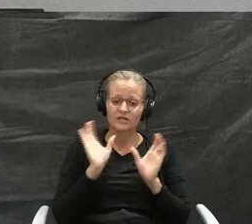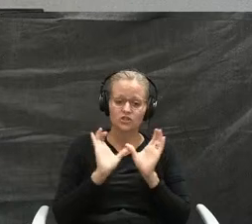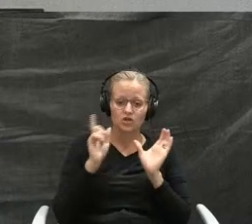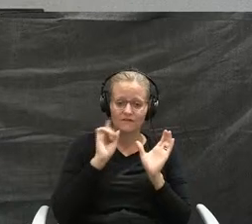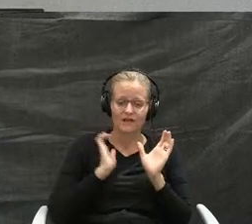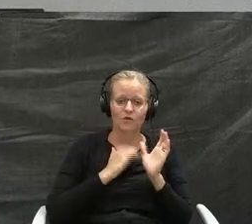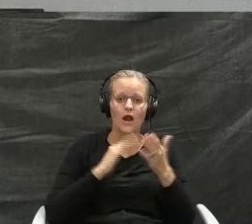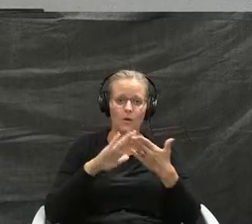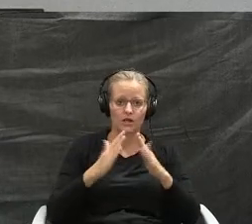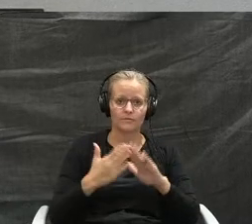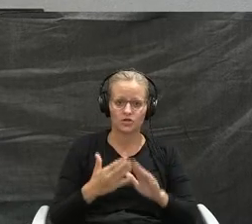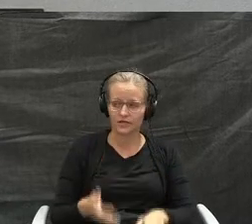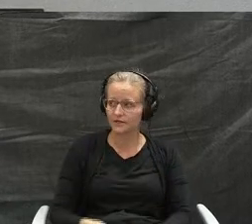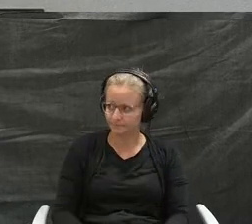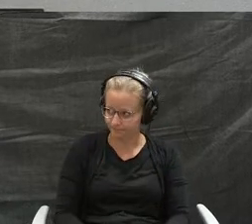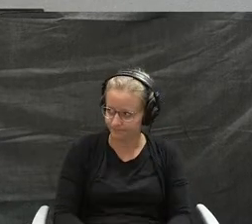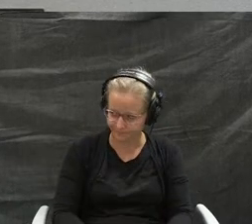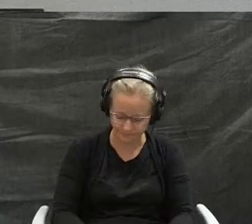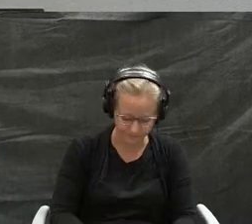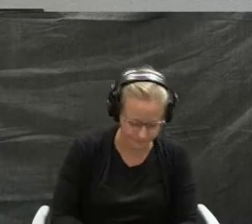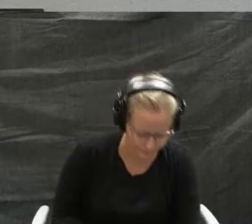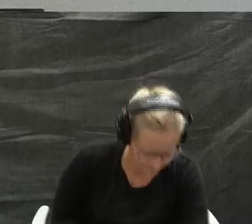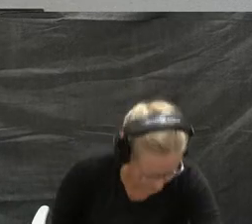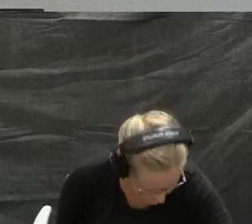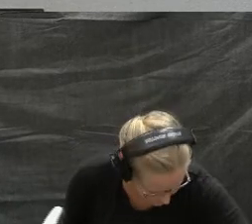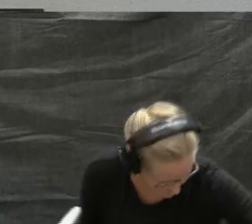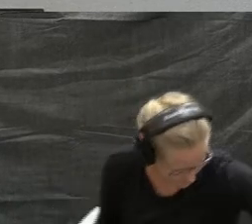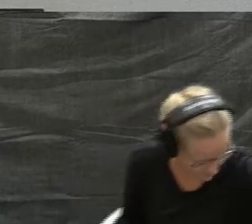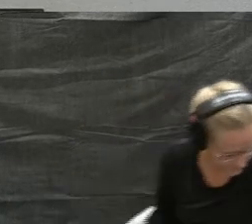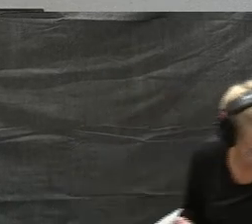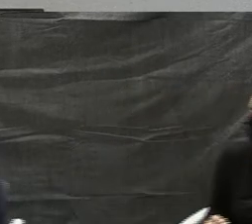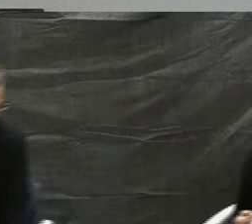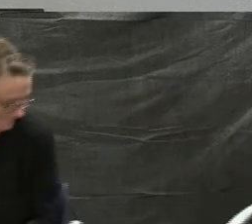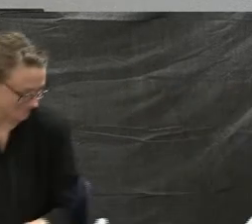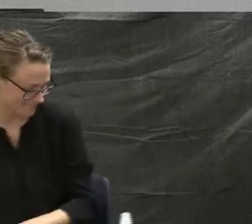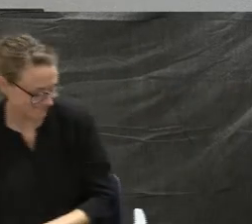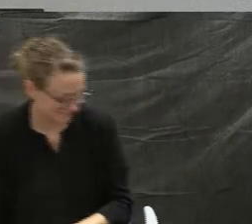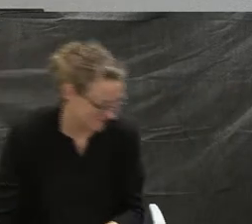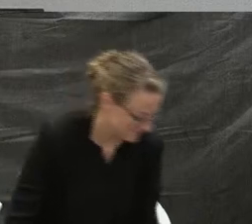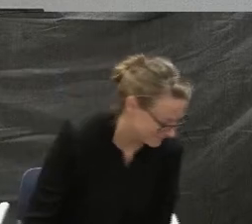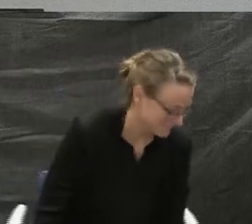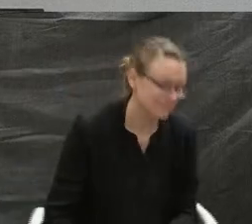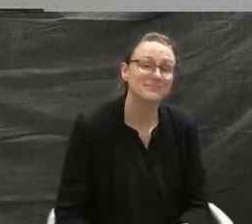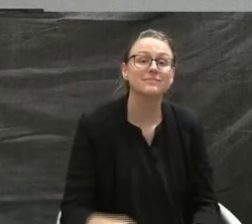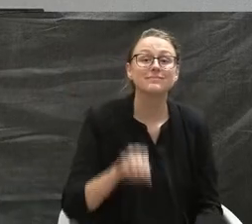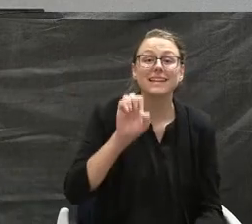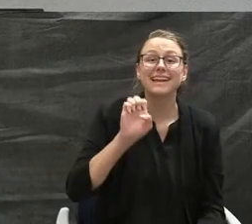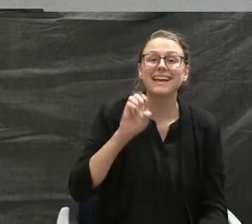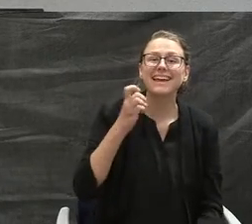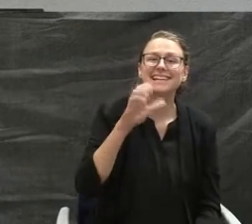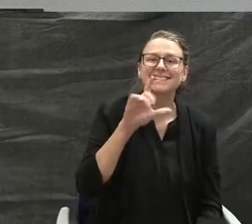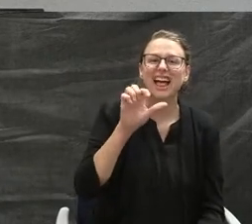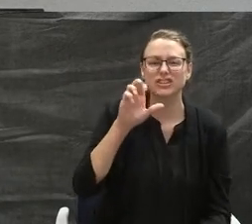upgraded the system at Excelsior this summer. And another major aspect of the air quality will